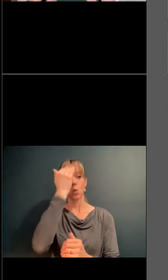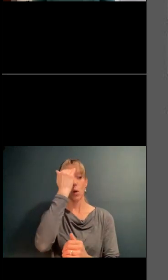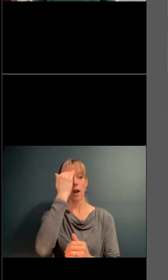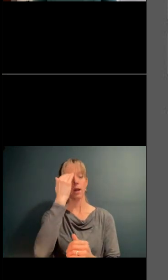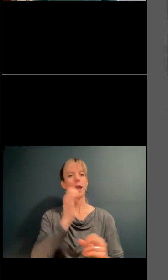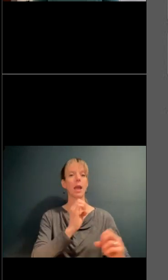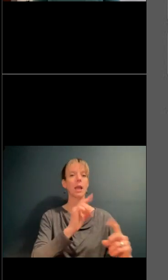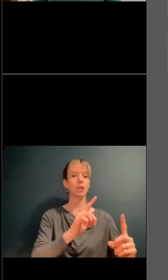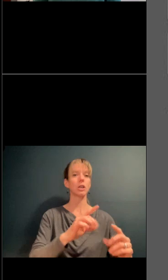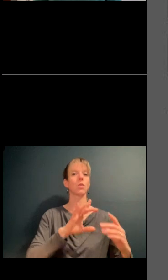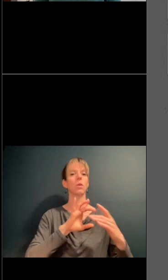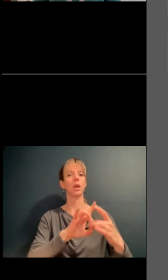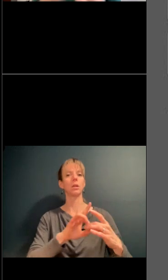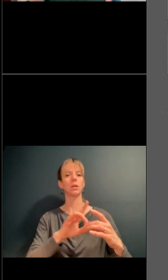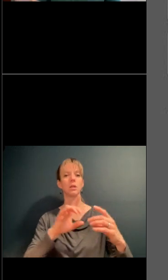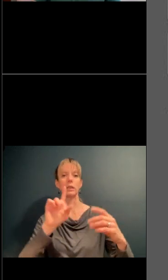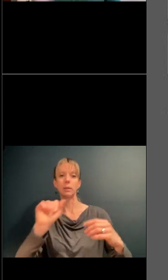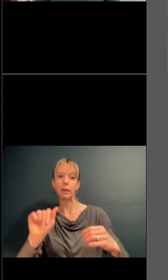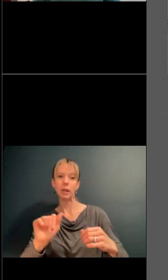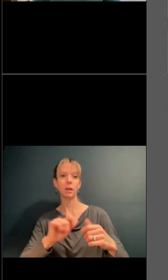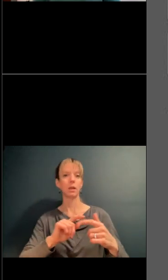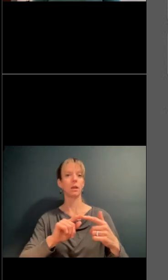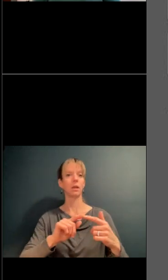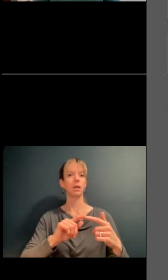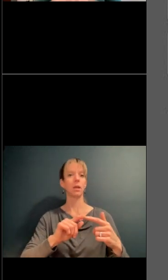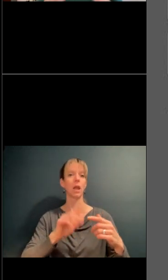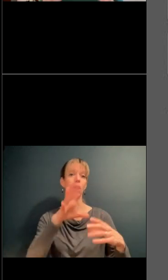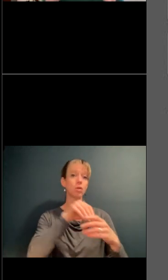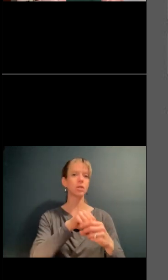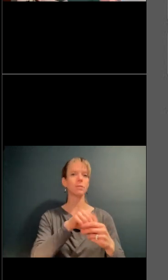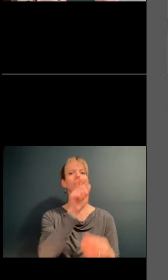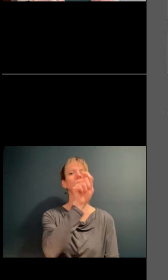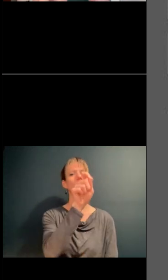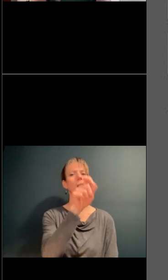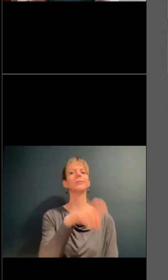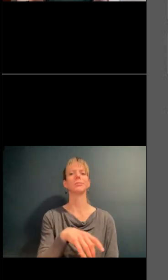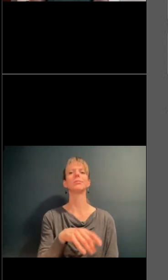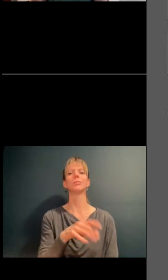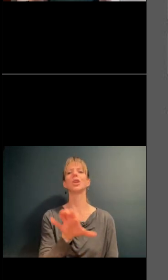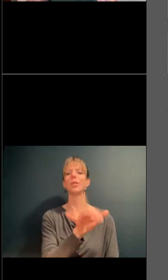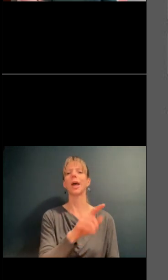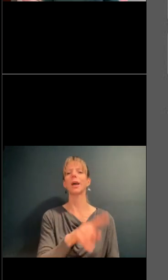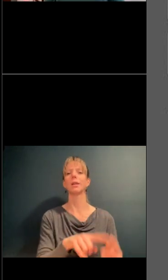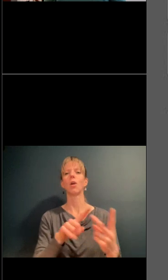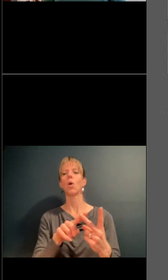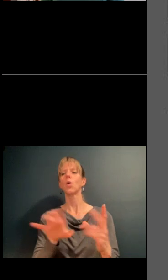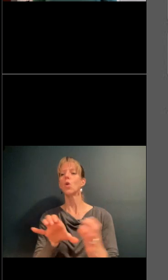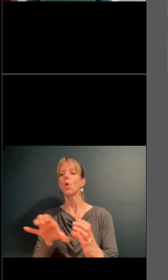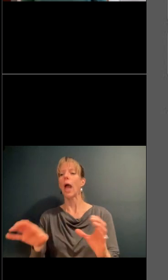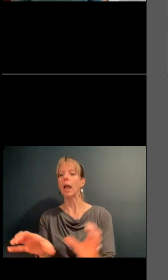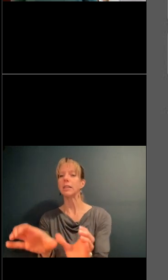disability and inclusion. We can do that. We know we can host activities that raise awareness and increase understanding.